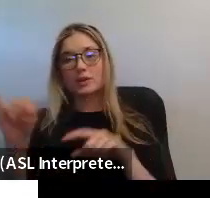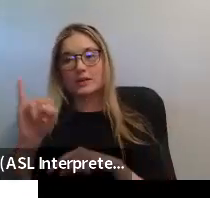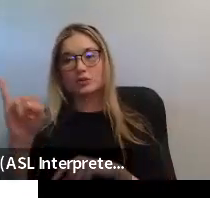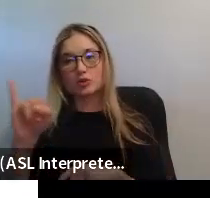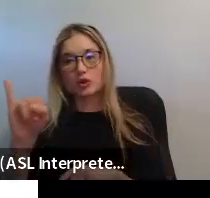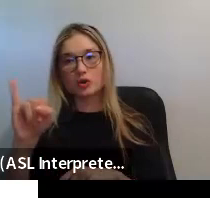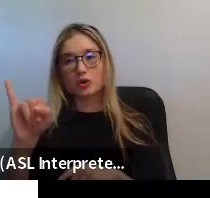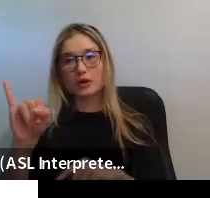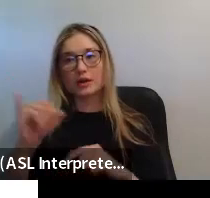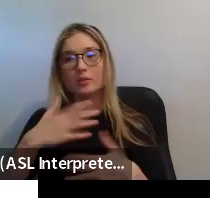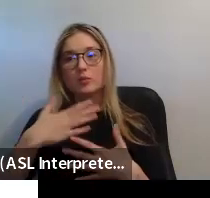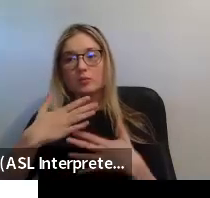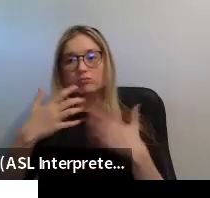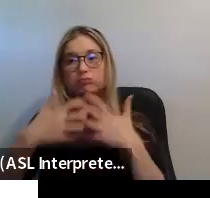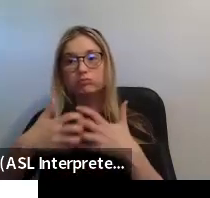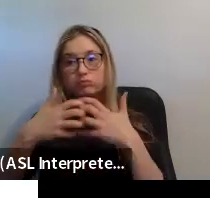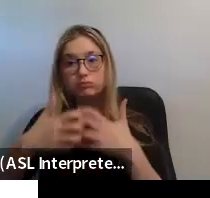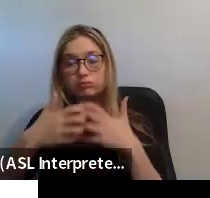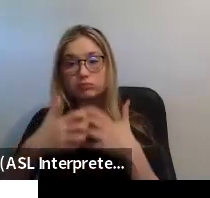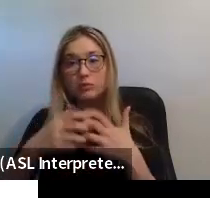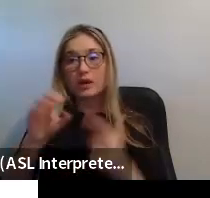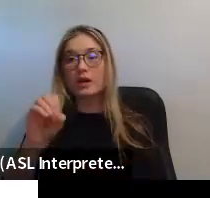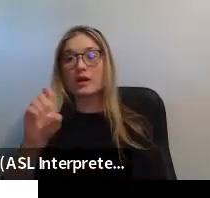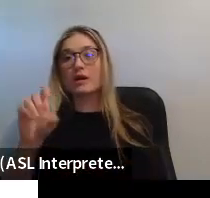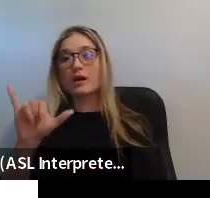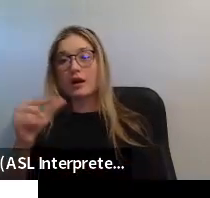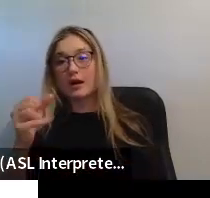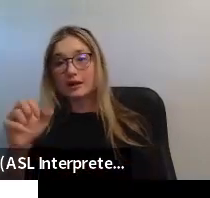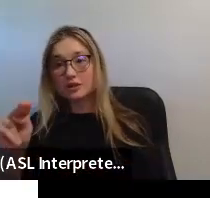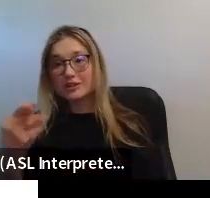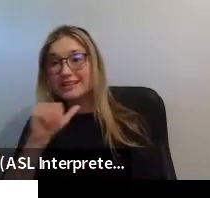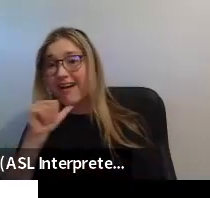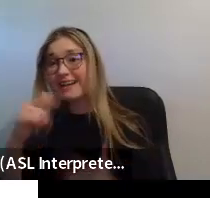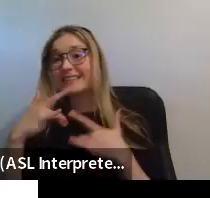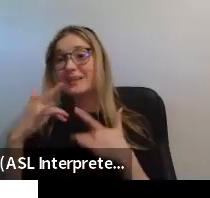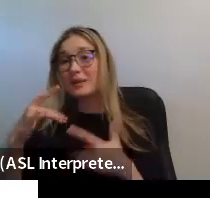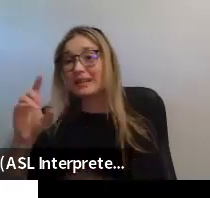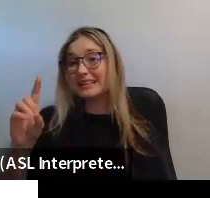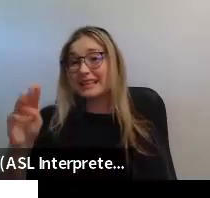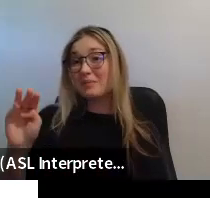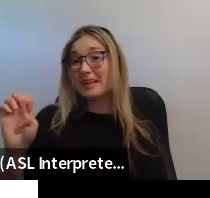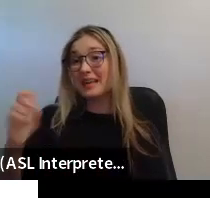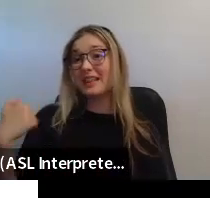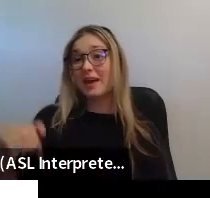Typically Dme resources that we have on hand, and they do require a script.